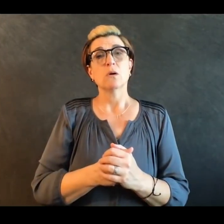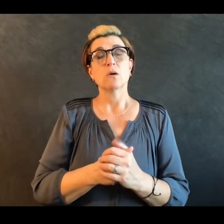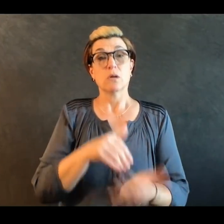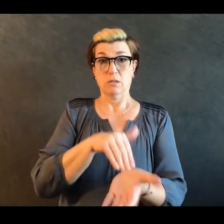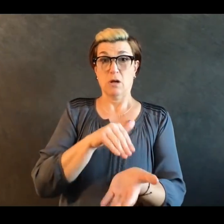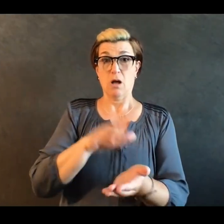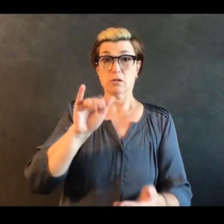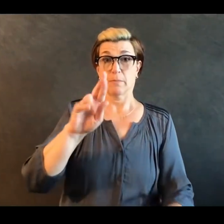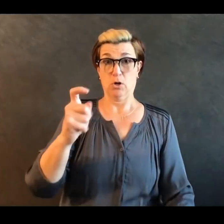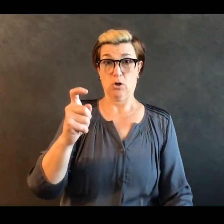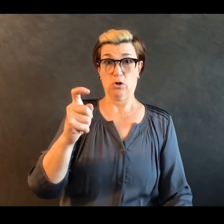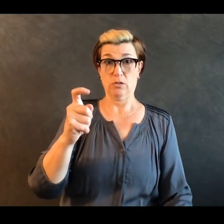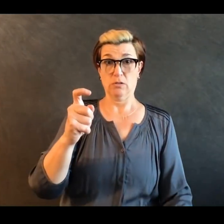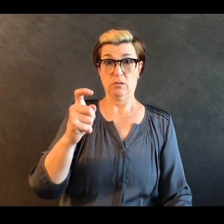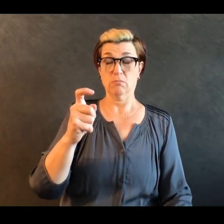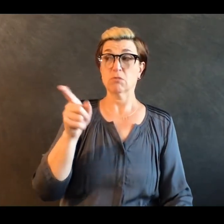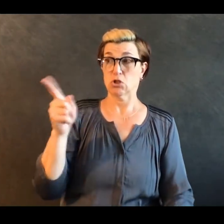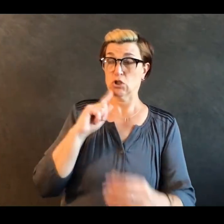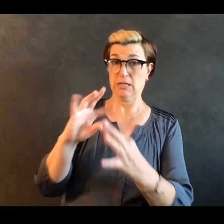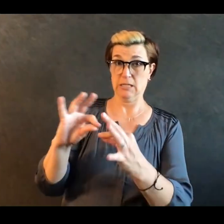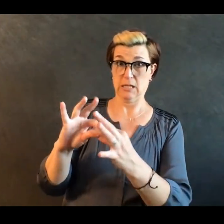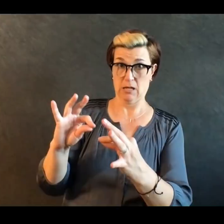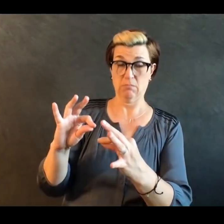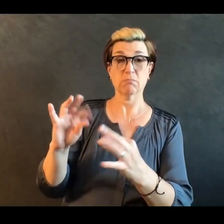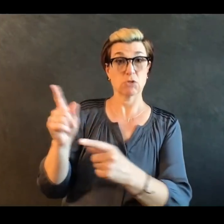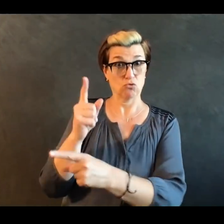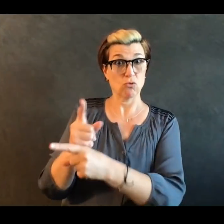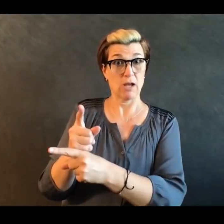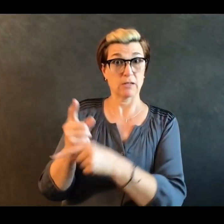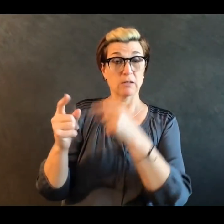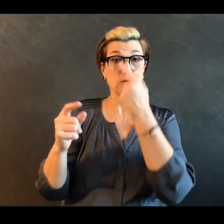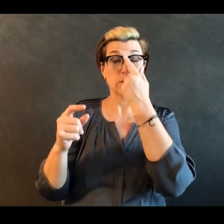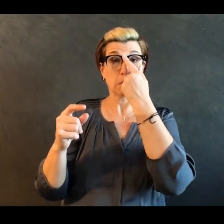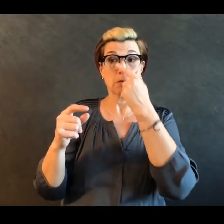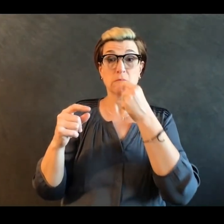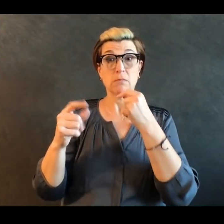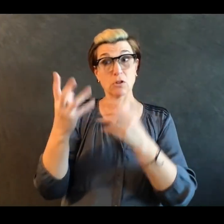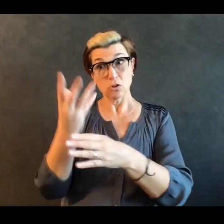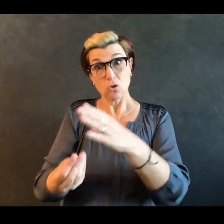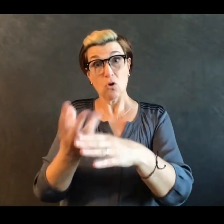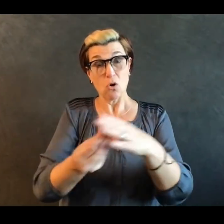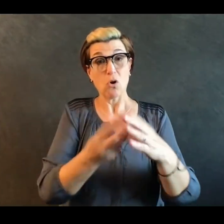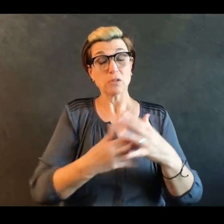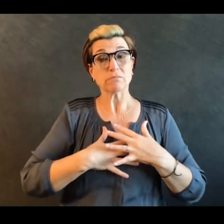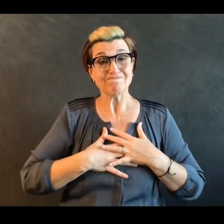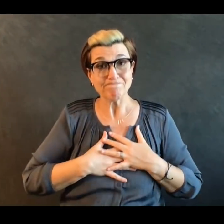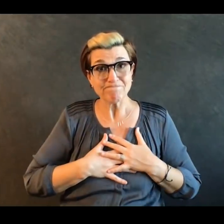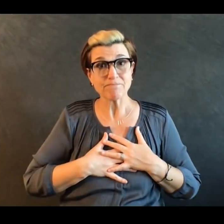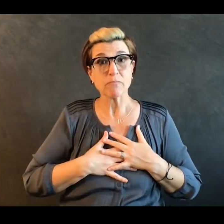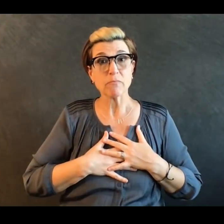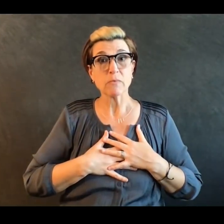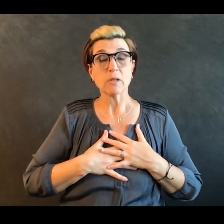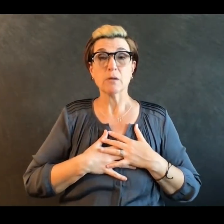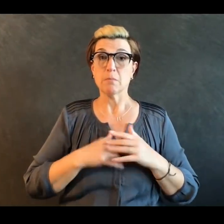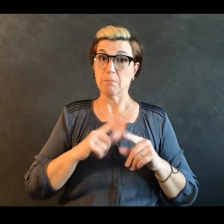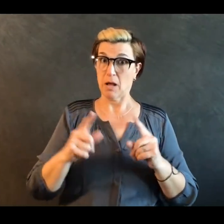heartbreaking losses we're getting there America because of the efforts of people